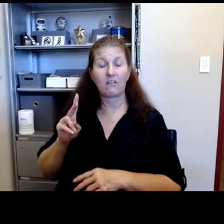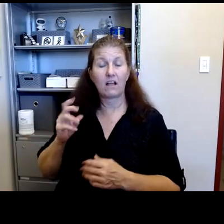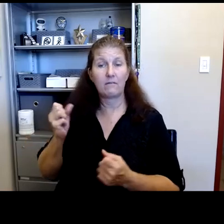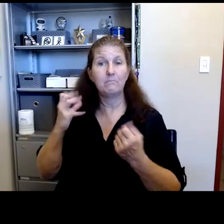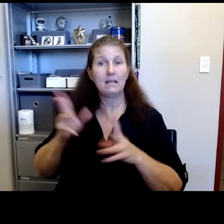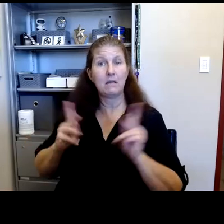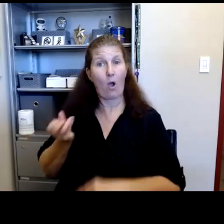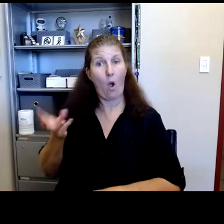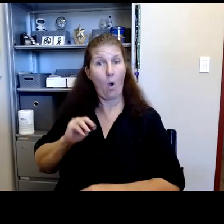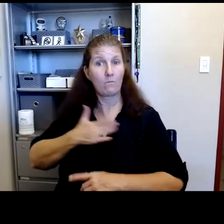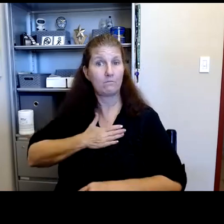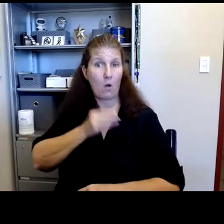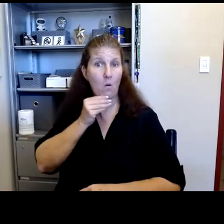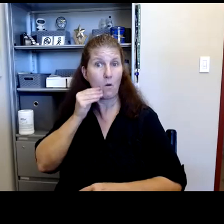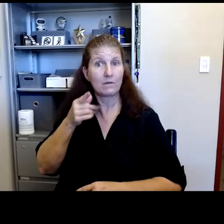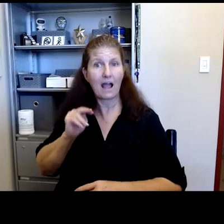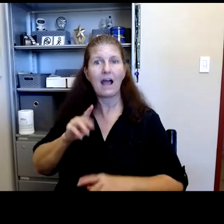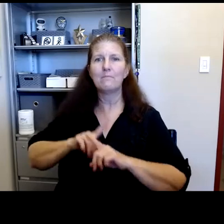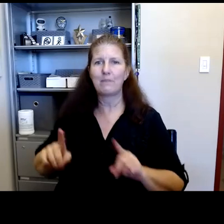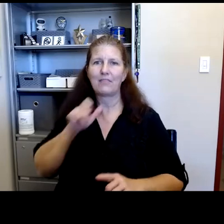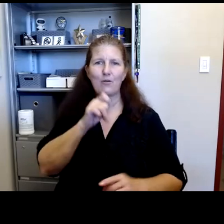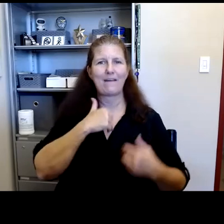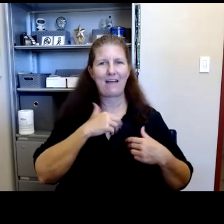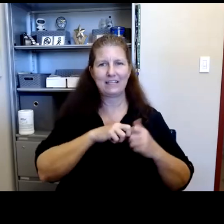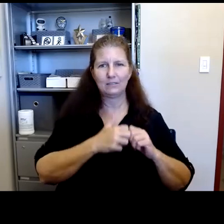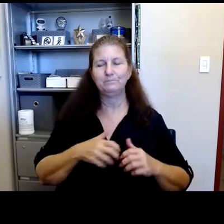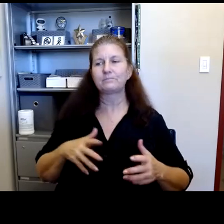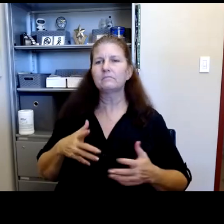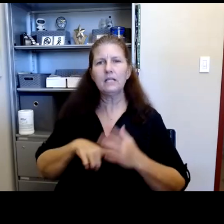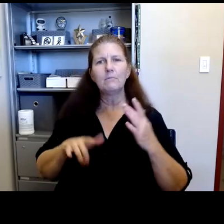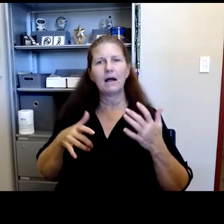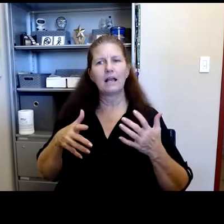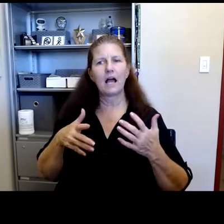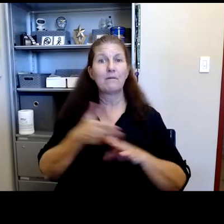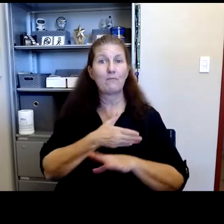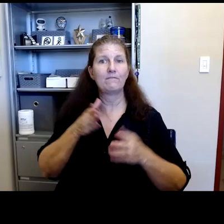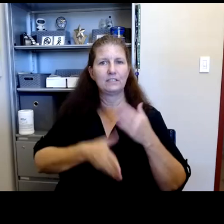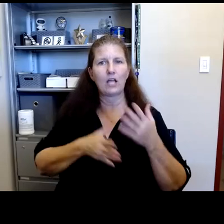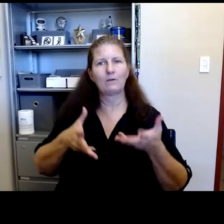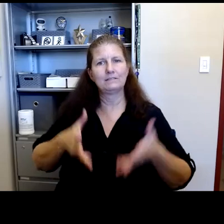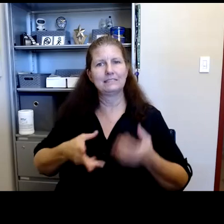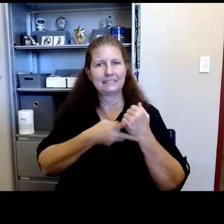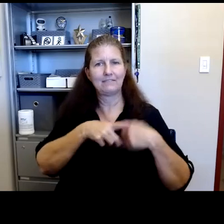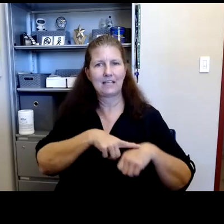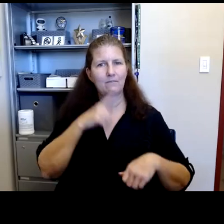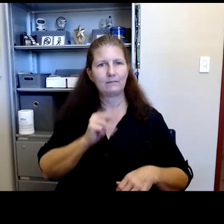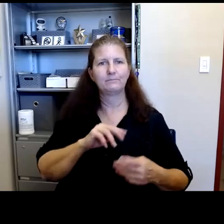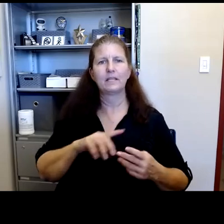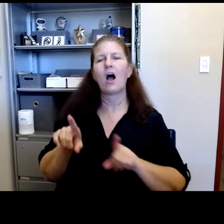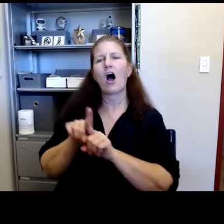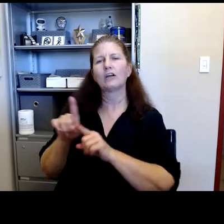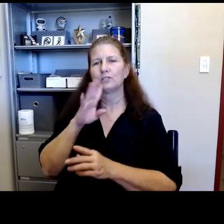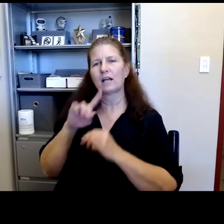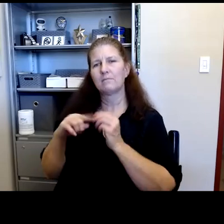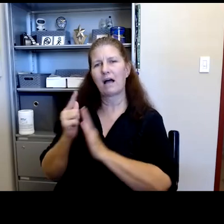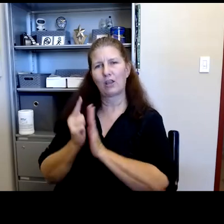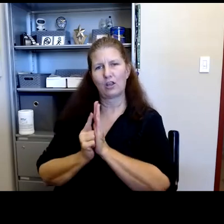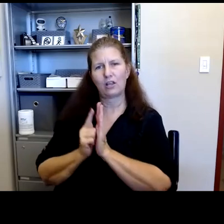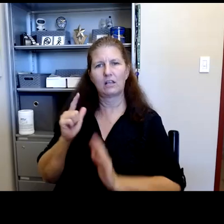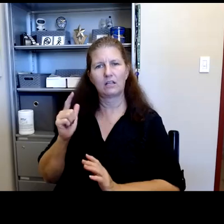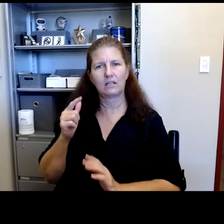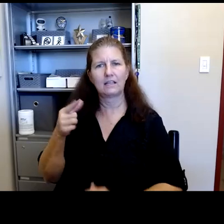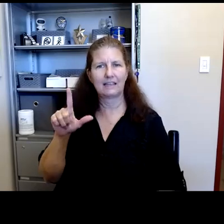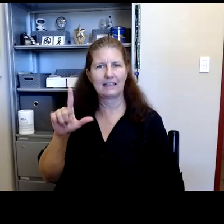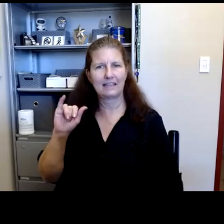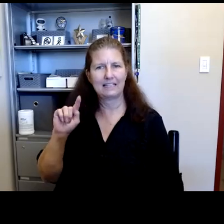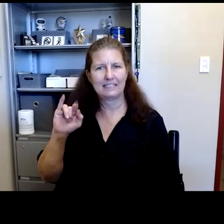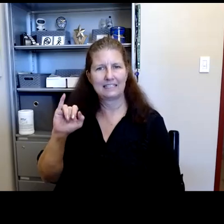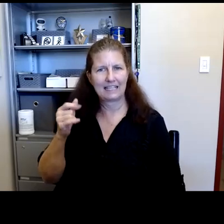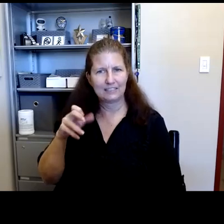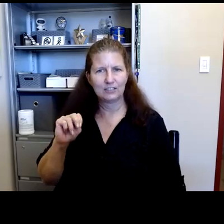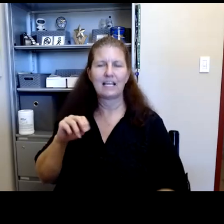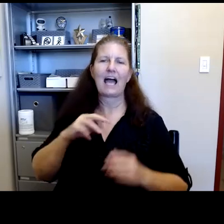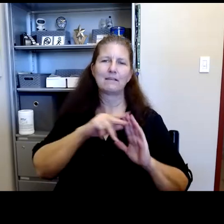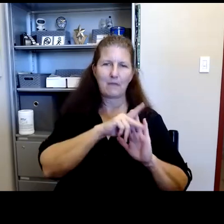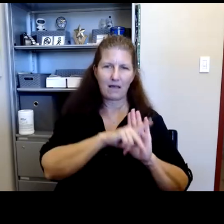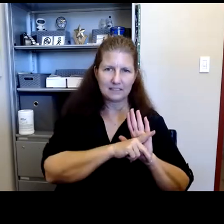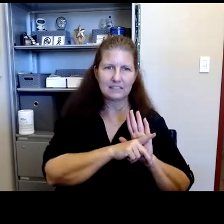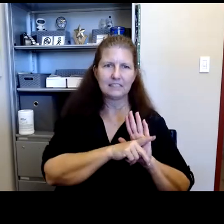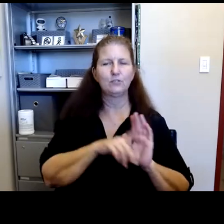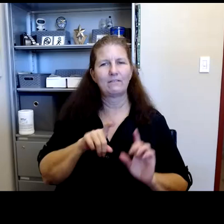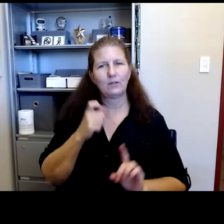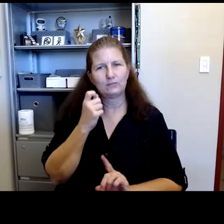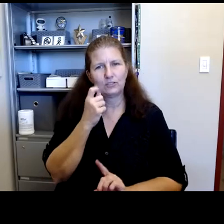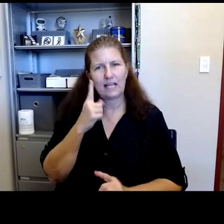Robyn Thomas: Um. Lastly, before I finish, because I want to make sure we have plenty of time for questions. Um, I want to talk a little bit about litigation, because I think you can talk about gun violence and gun policy without some understanding of the second amendment.